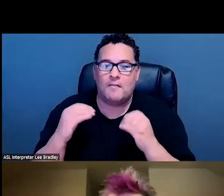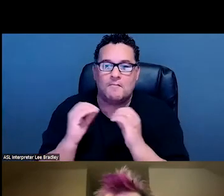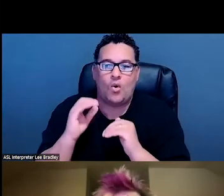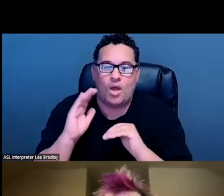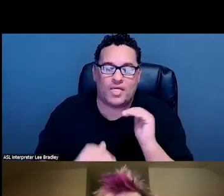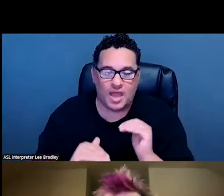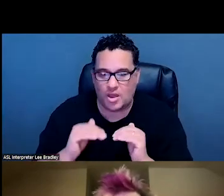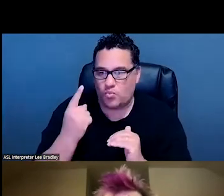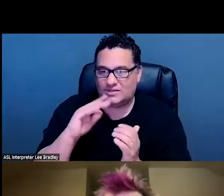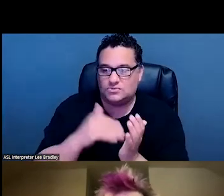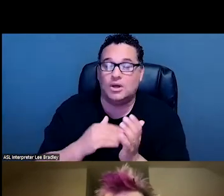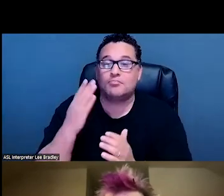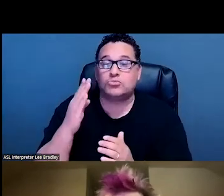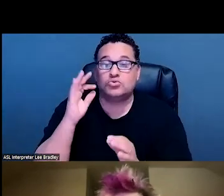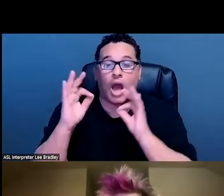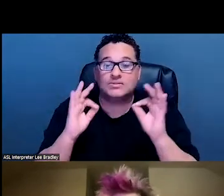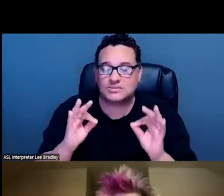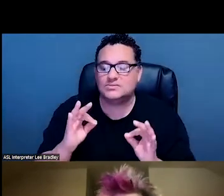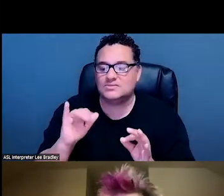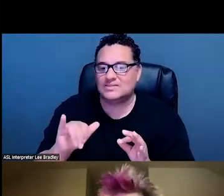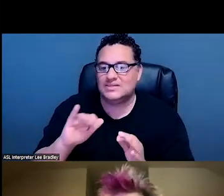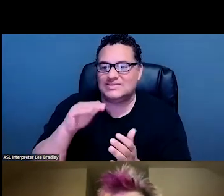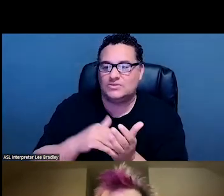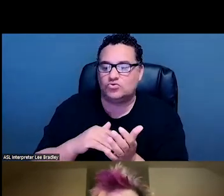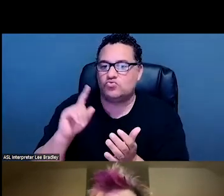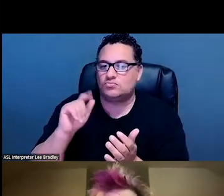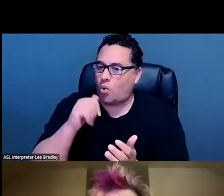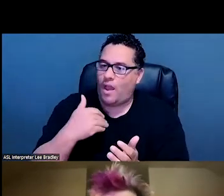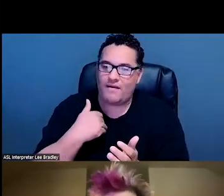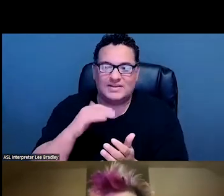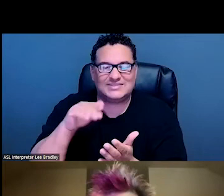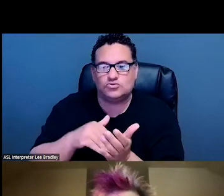SIGNIFY CENTERS THAT DON'T HAVE A CENTER WITHIN THEIR STATE. BUT INSTEAD, CONTRACT